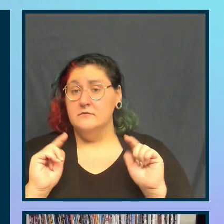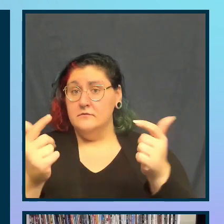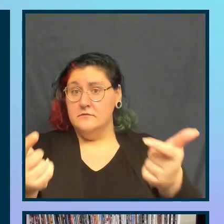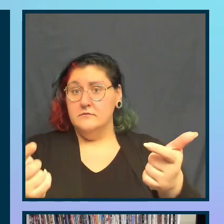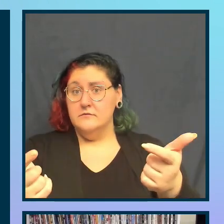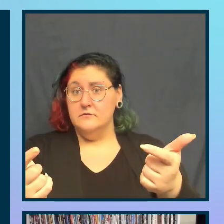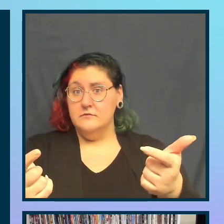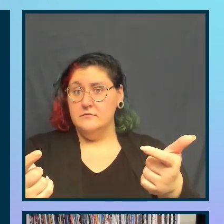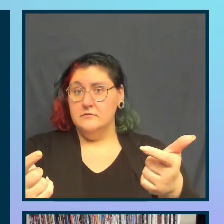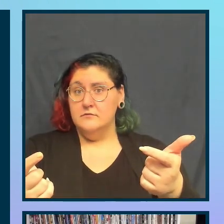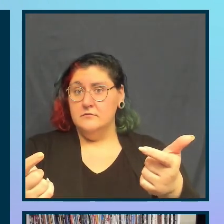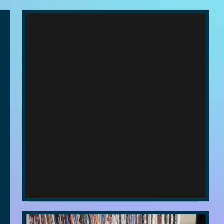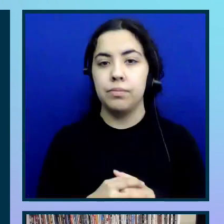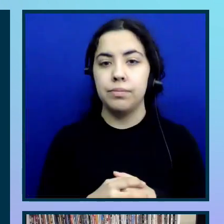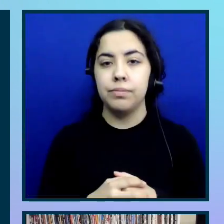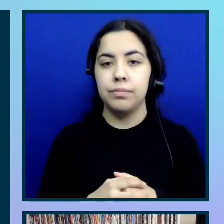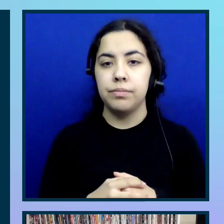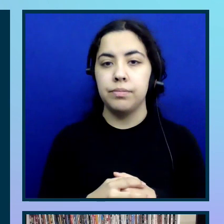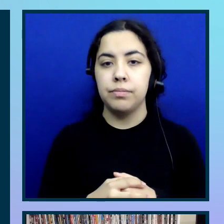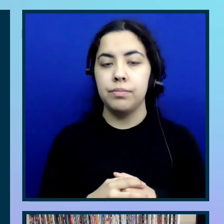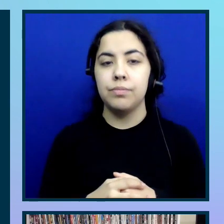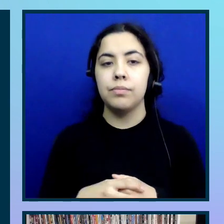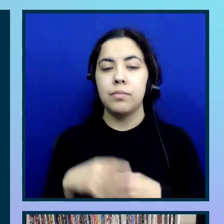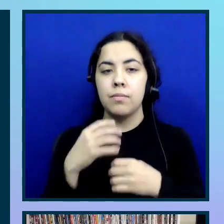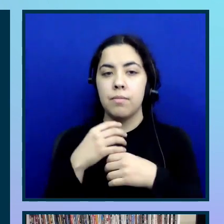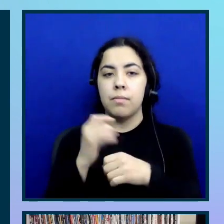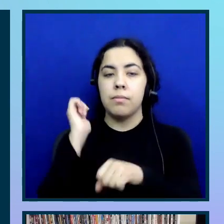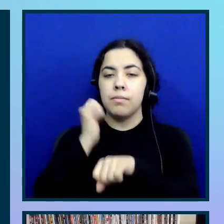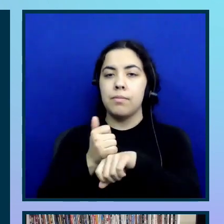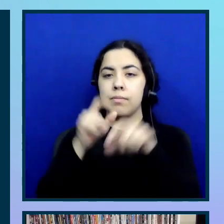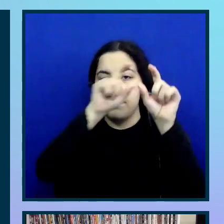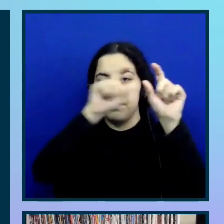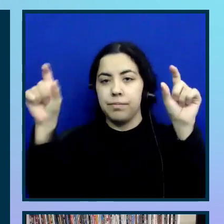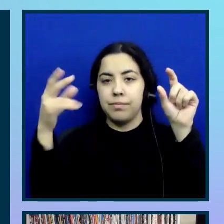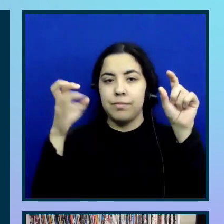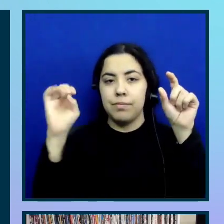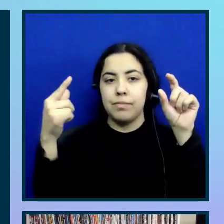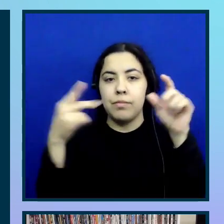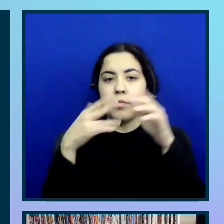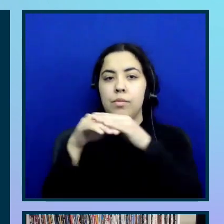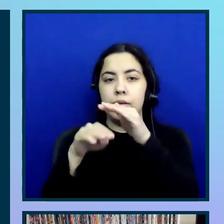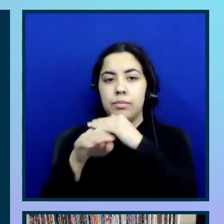So we can convey a heading by adding the accessibility role prop to the component which contains the heading text.